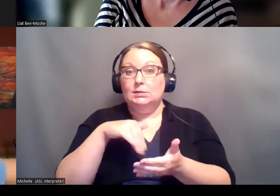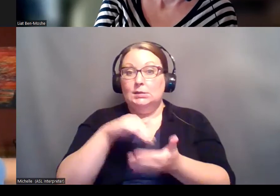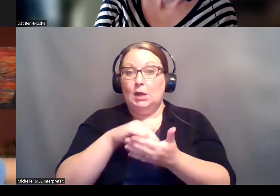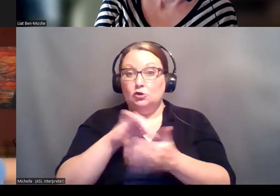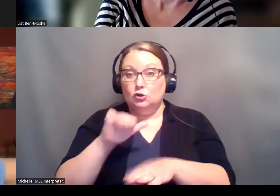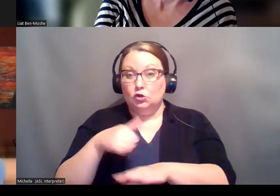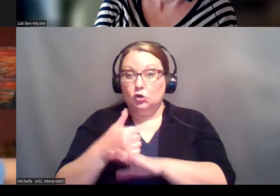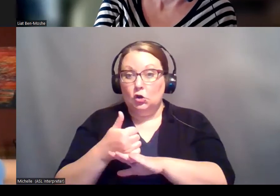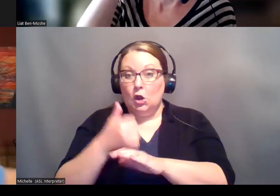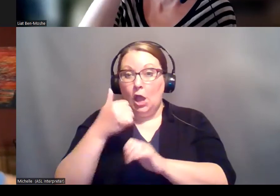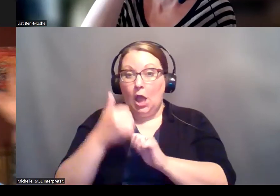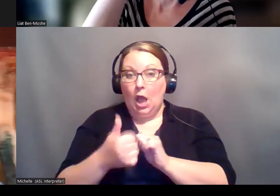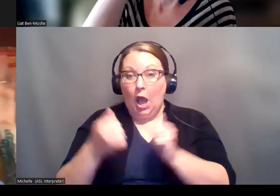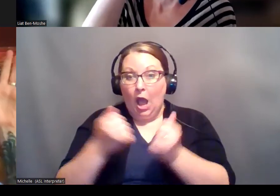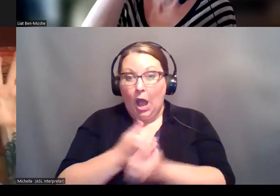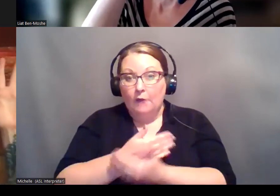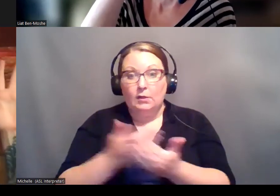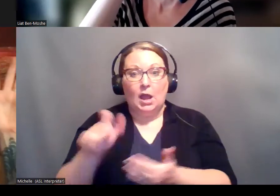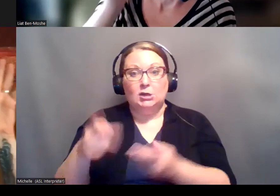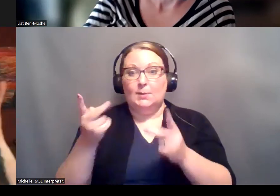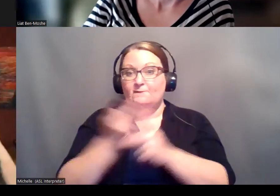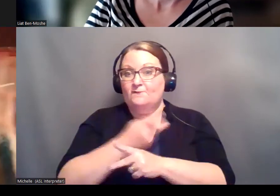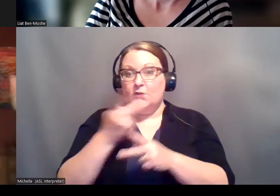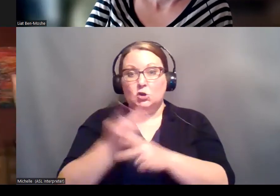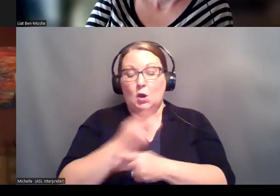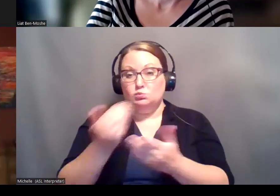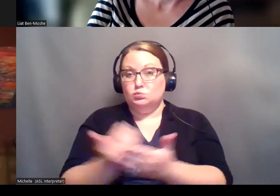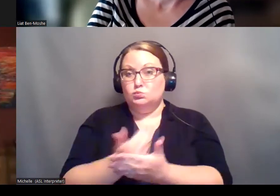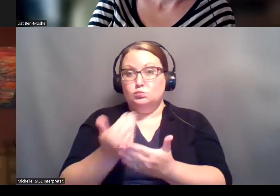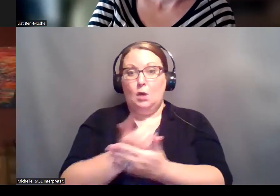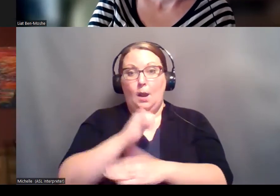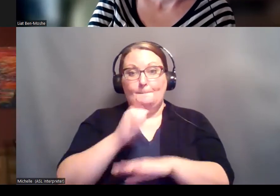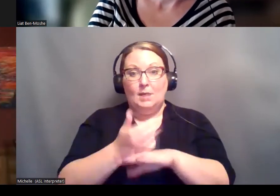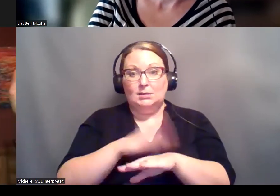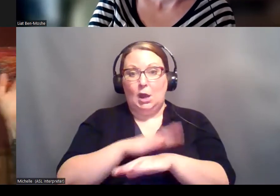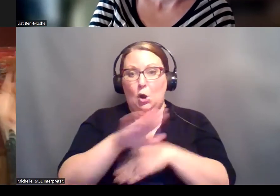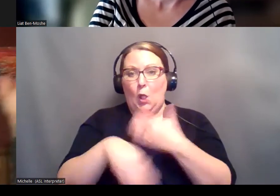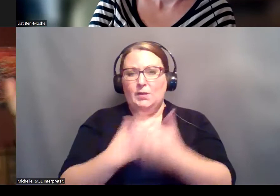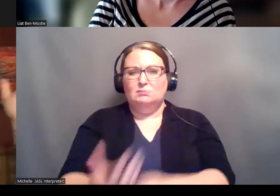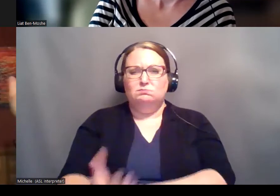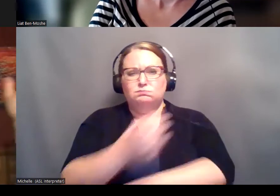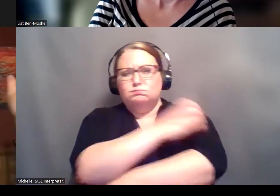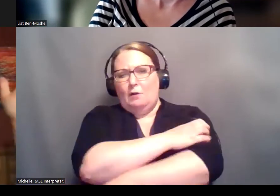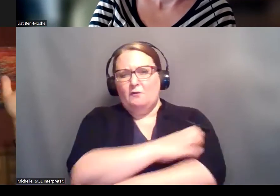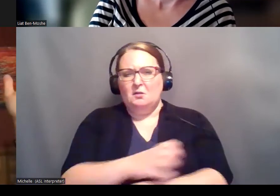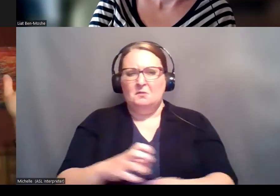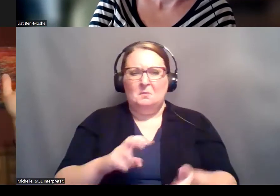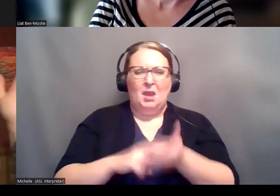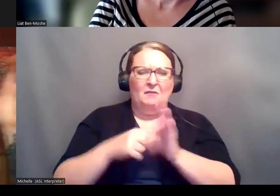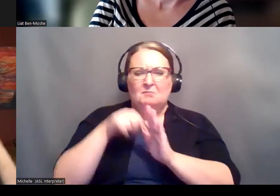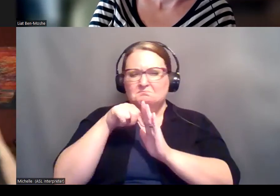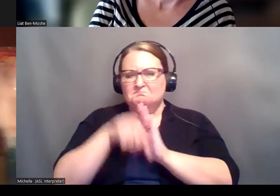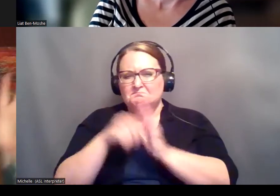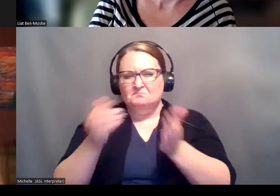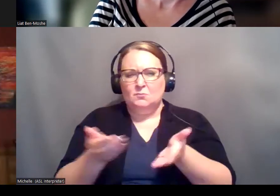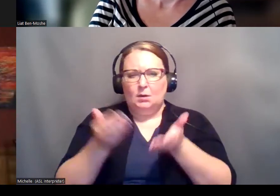every single thing had to be figured out based on all these powerful, meaningful, amazing recommendations including some things